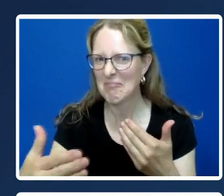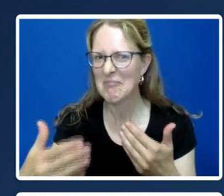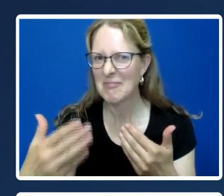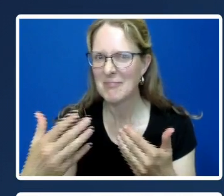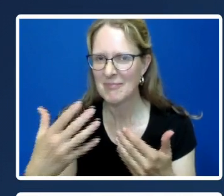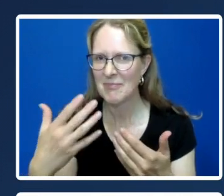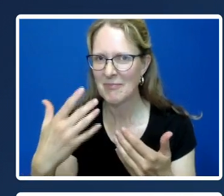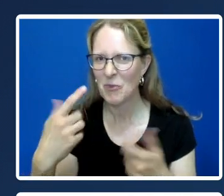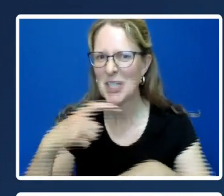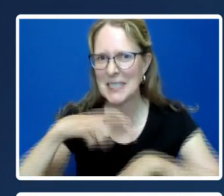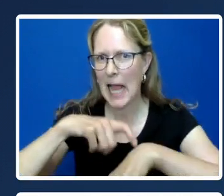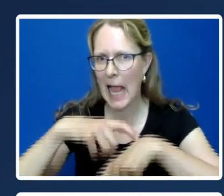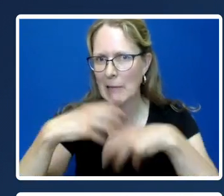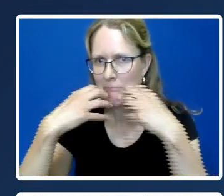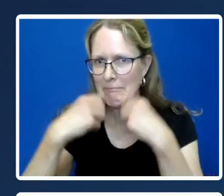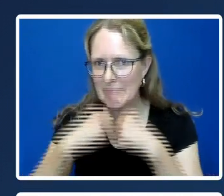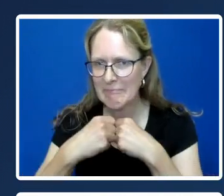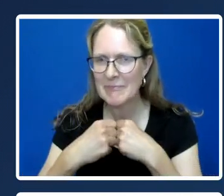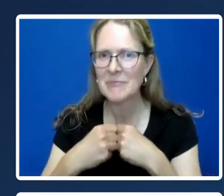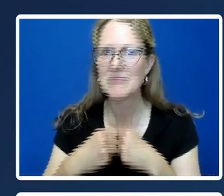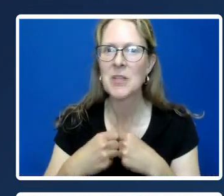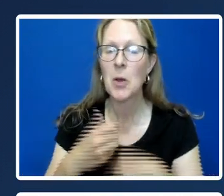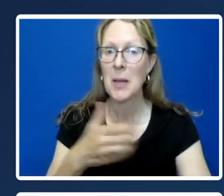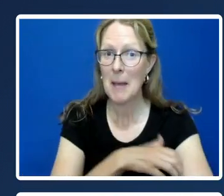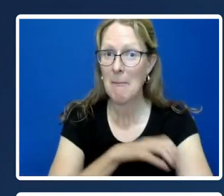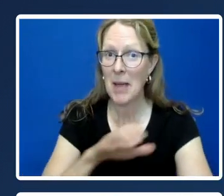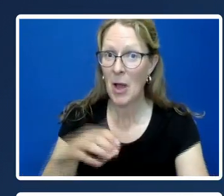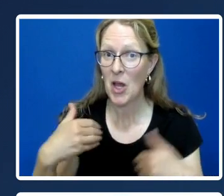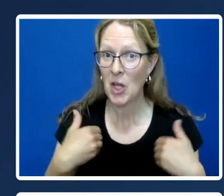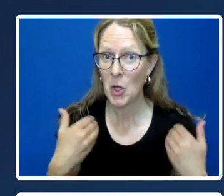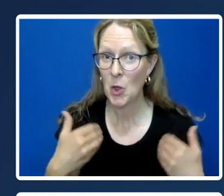Empowering Youth Agency, which is what Maureen and I are super excited to talk about.